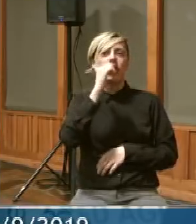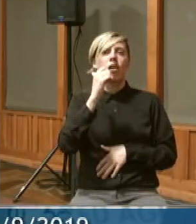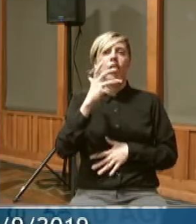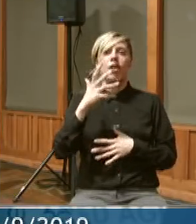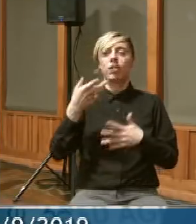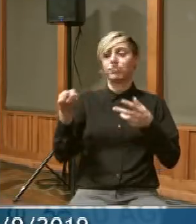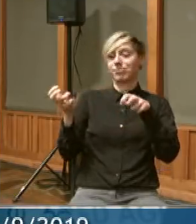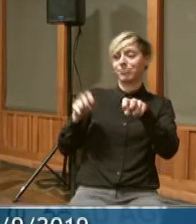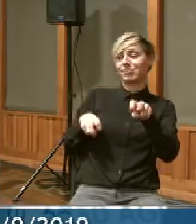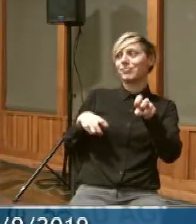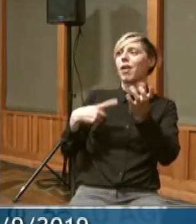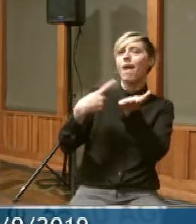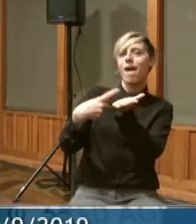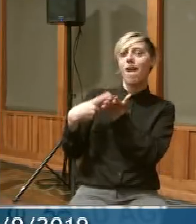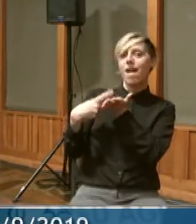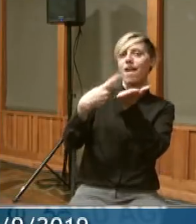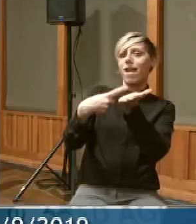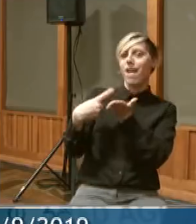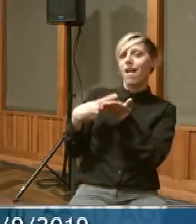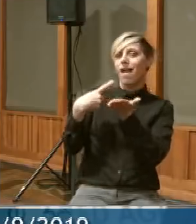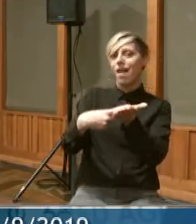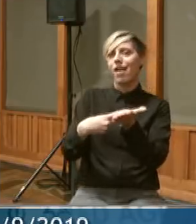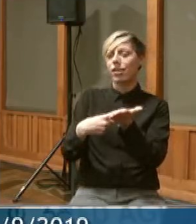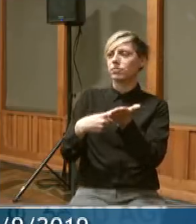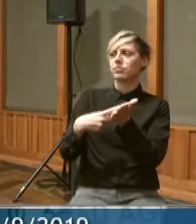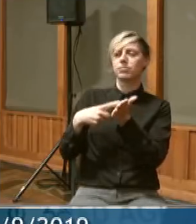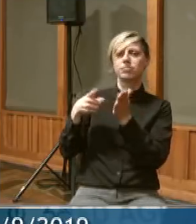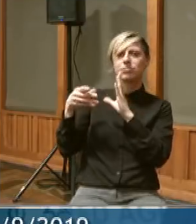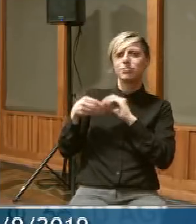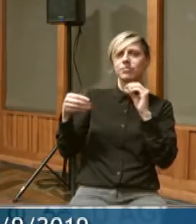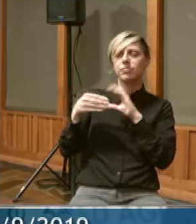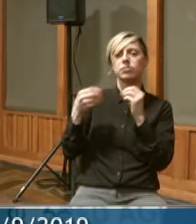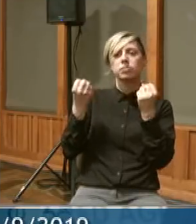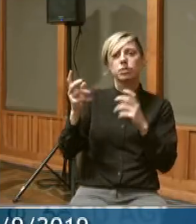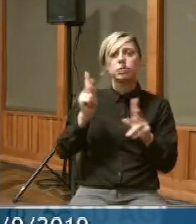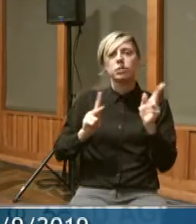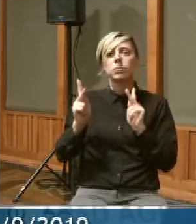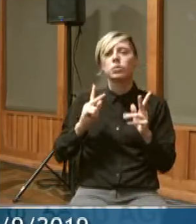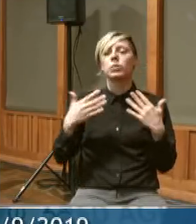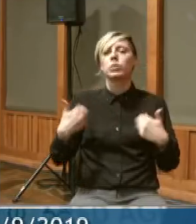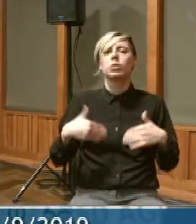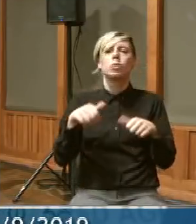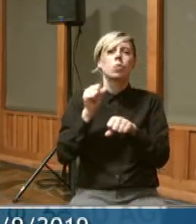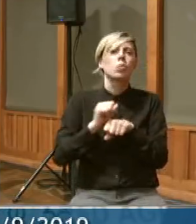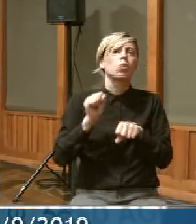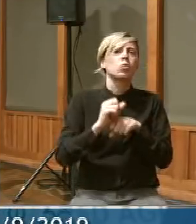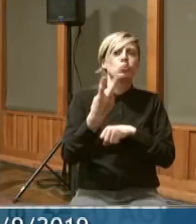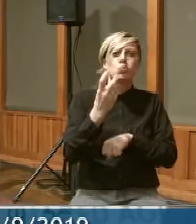I MEET PEOPLE IN EVERY CORNER OF THE CITY ALL DAY LONG. I DRIVE OVER 200 MILES A DAY. I TALK TO PEOPLE ALL THE TIME.